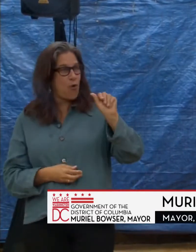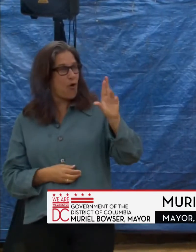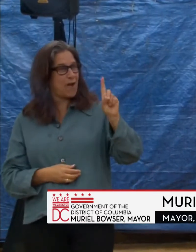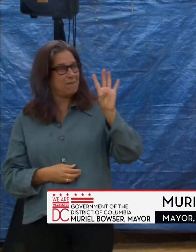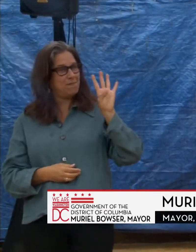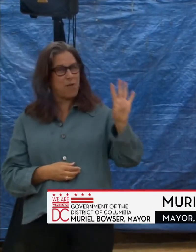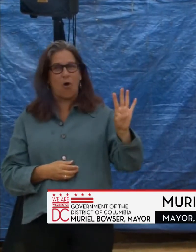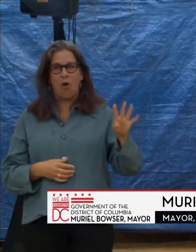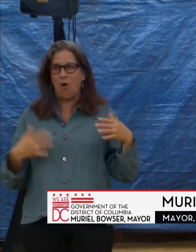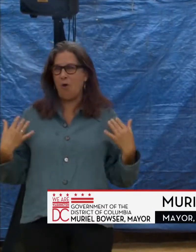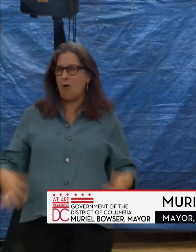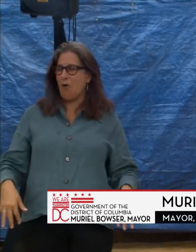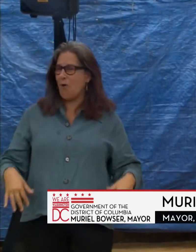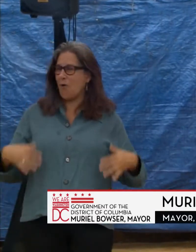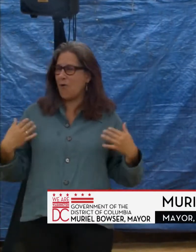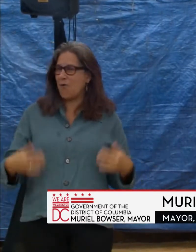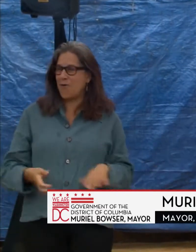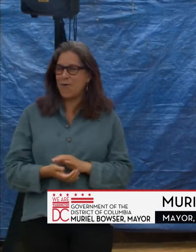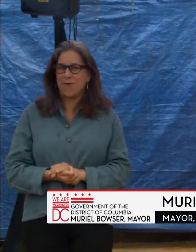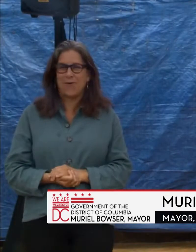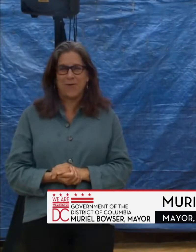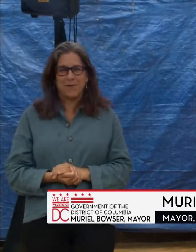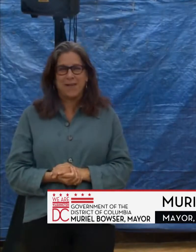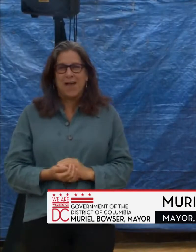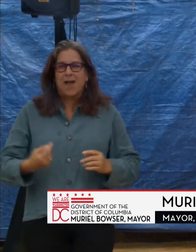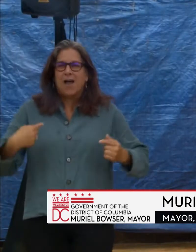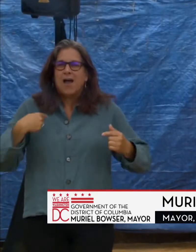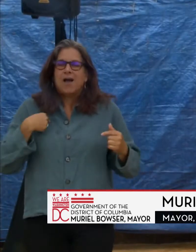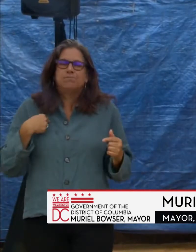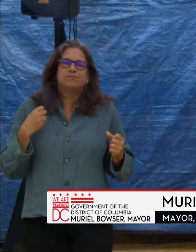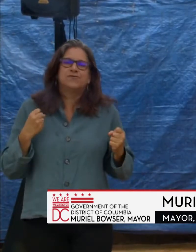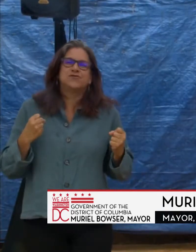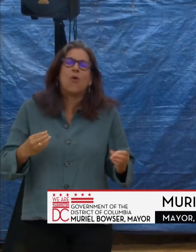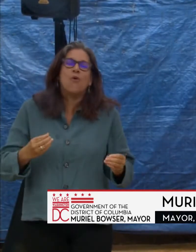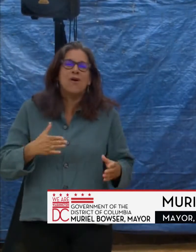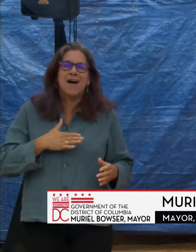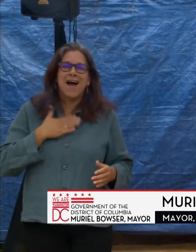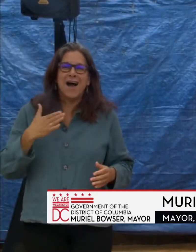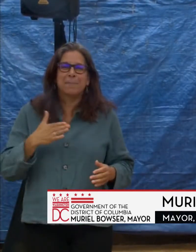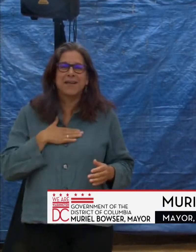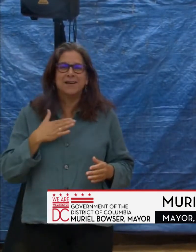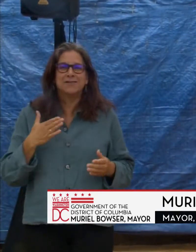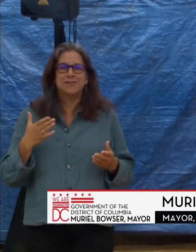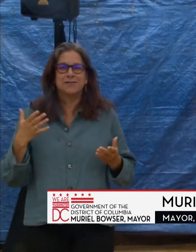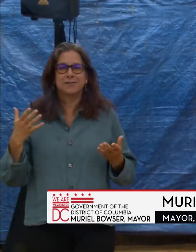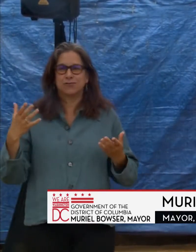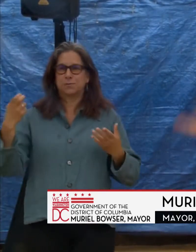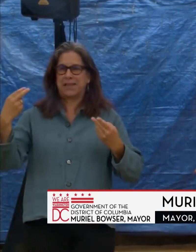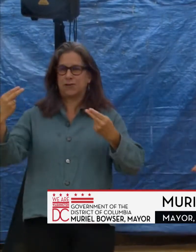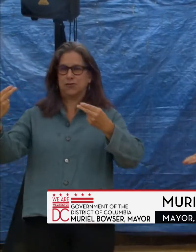I AM SO HAPPY TO BE JOINED BY THE WARD 4 COUNCILMEMBER BRANDON TODD.